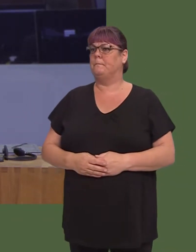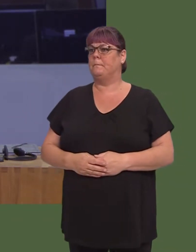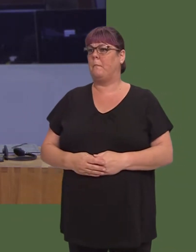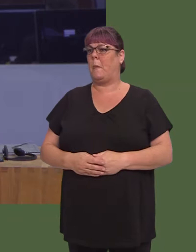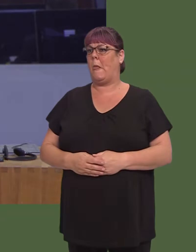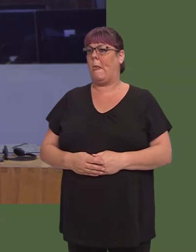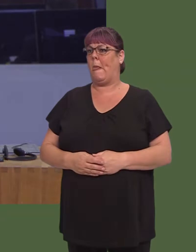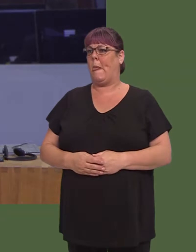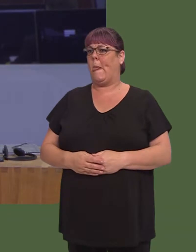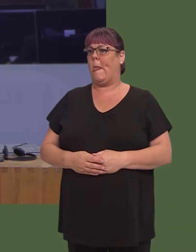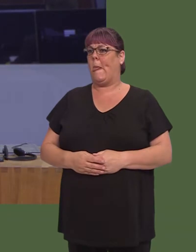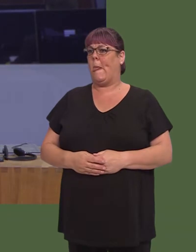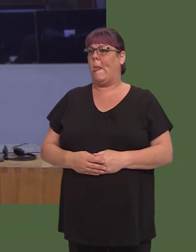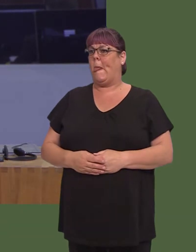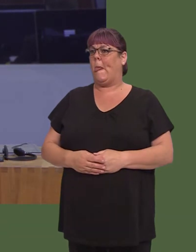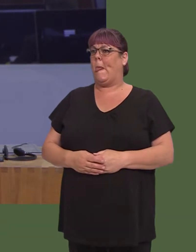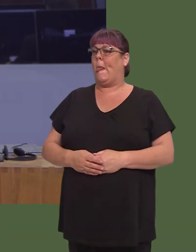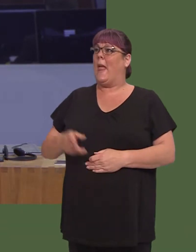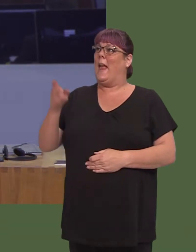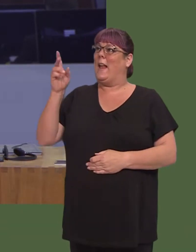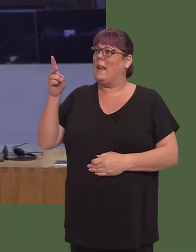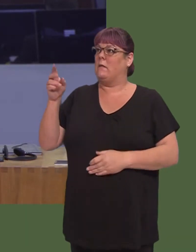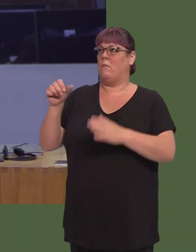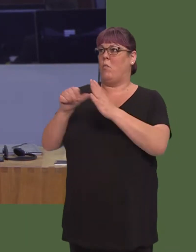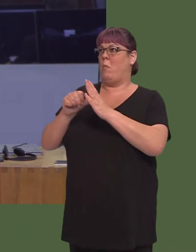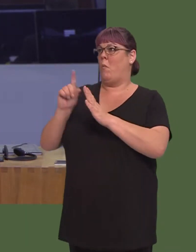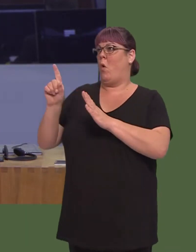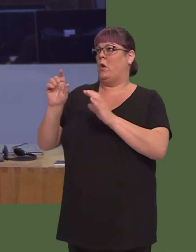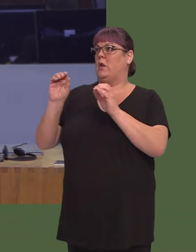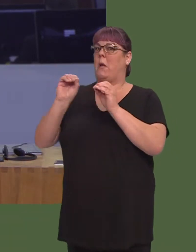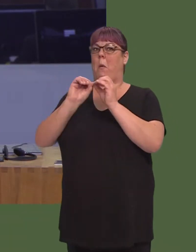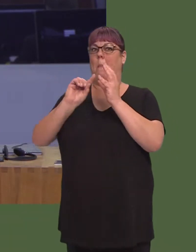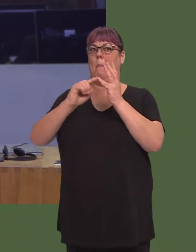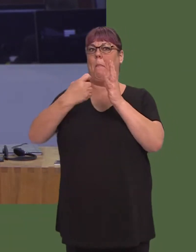you have failed. So, here's your chance, First Minister: before you leave, will you now take